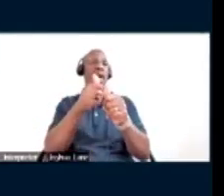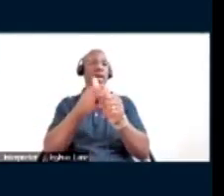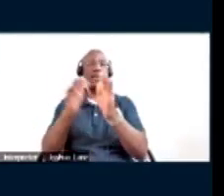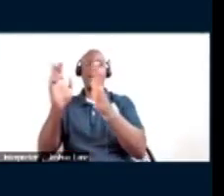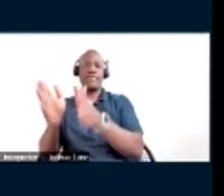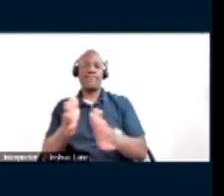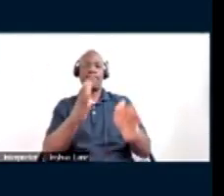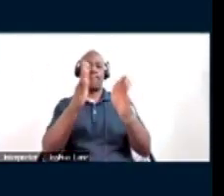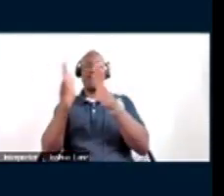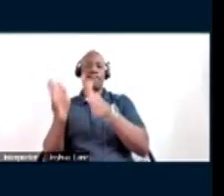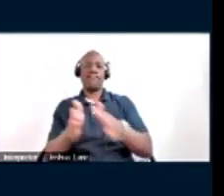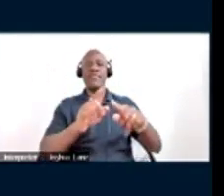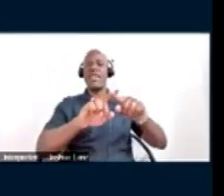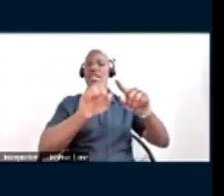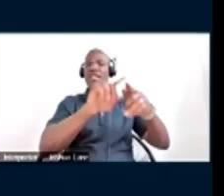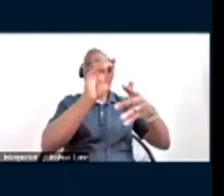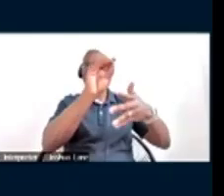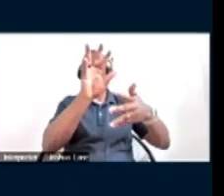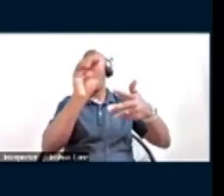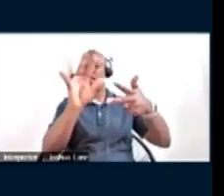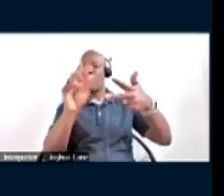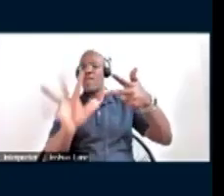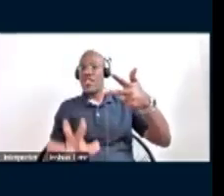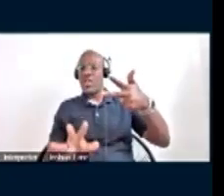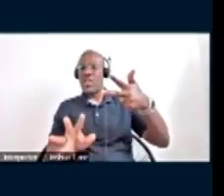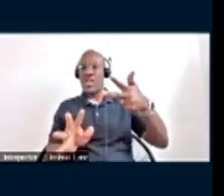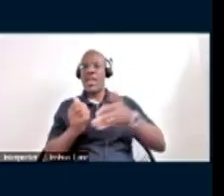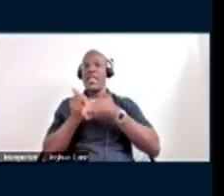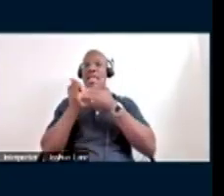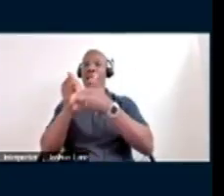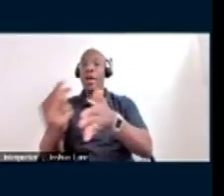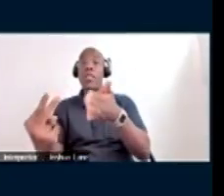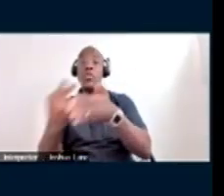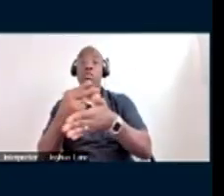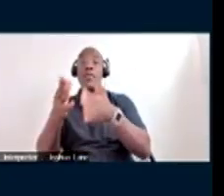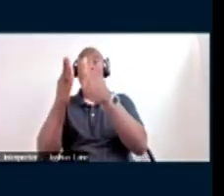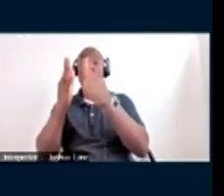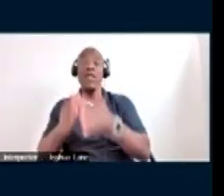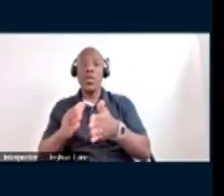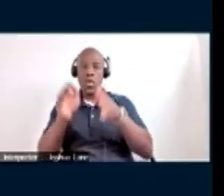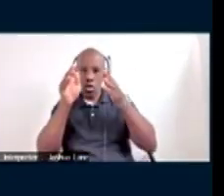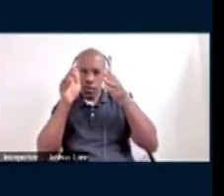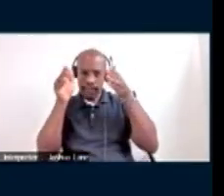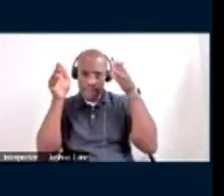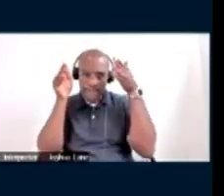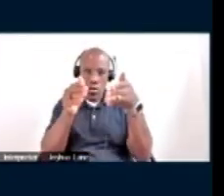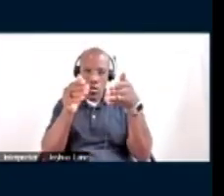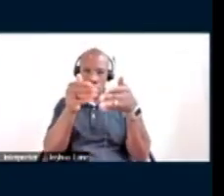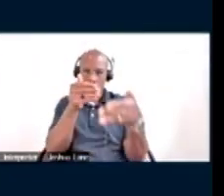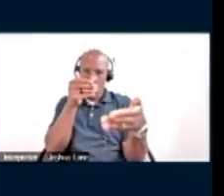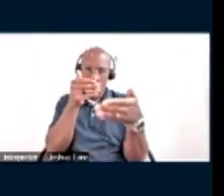is to really clearly focus reviewers' attention on the crucial judgments that they need to make about each application.